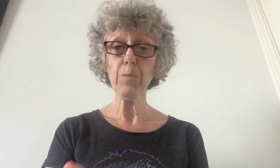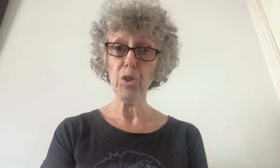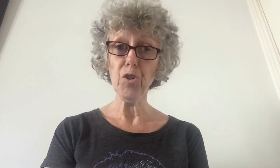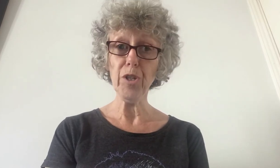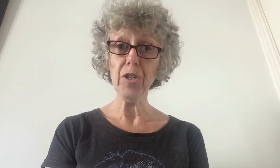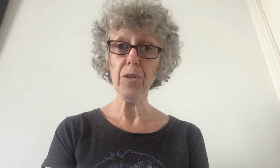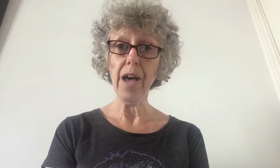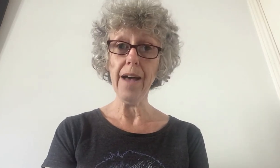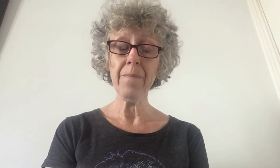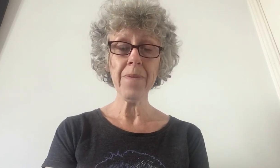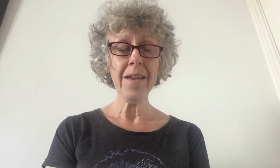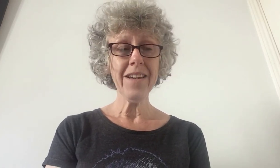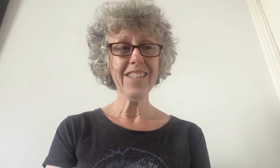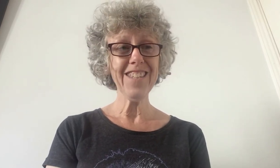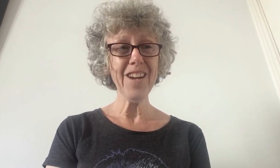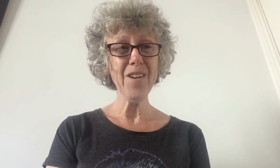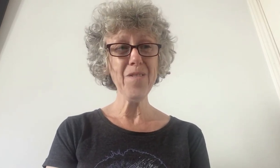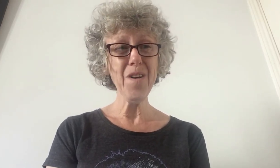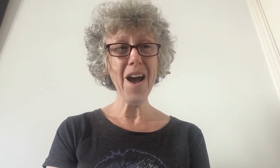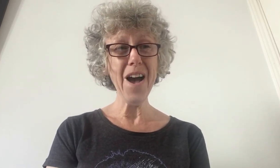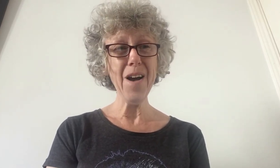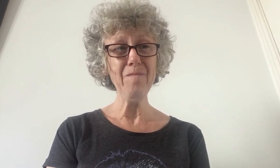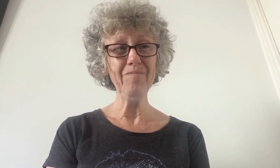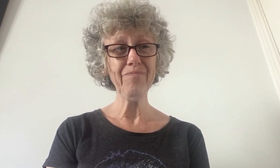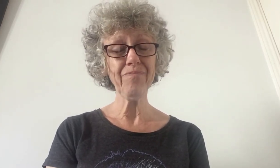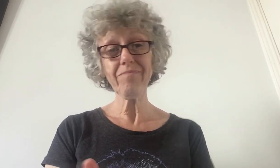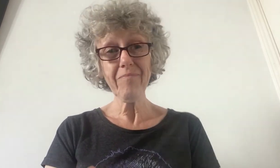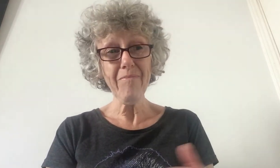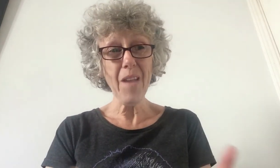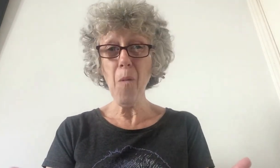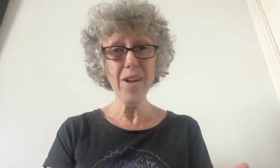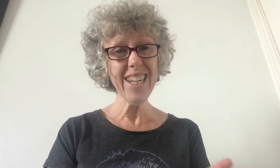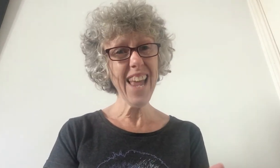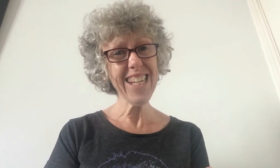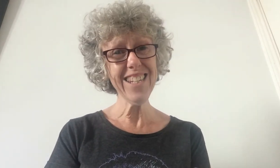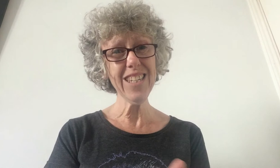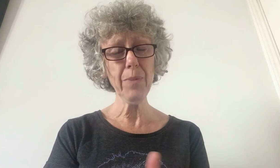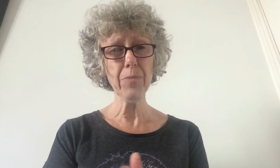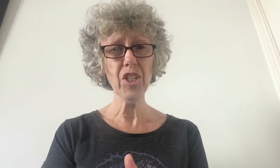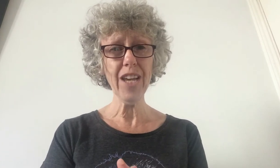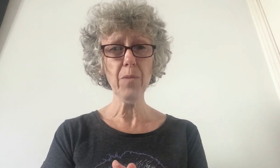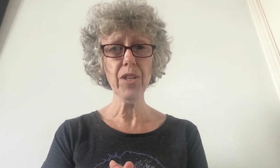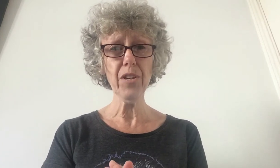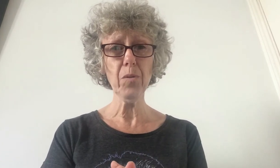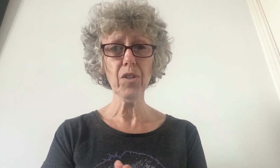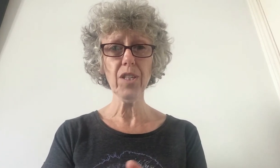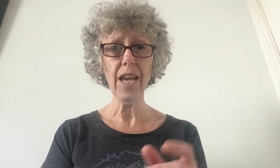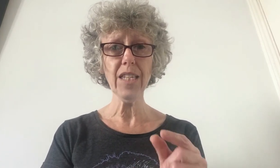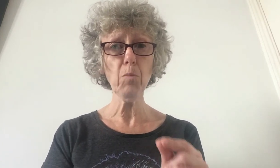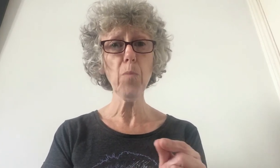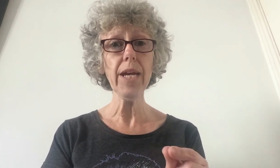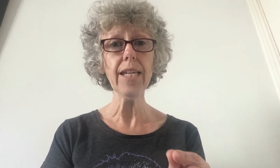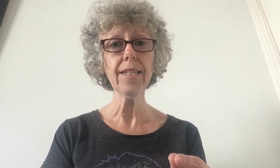as much as you can do that. So we're delighted to be able to share with you just a small piece,